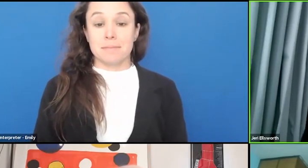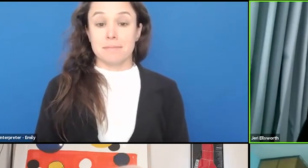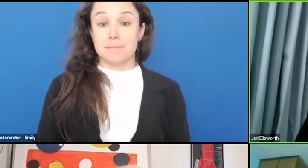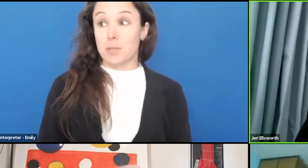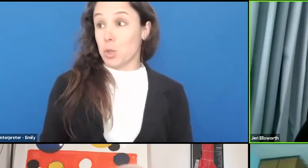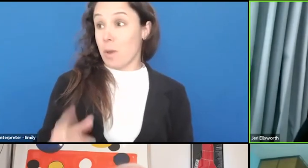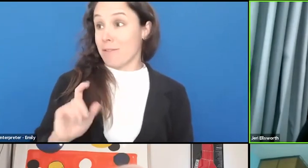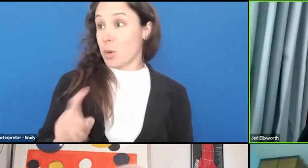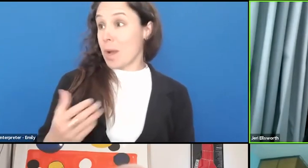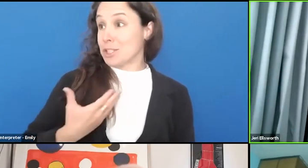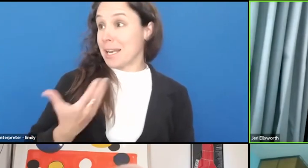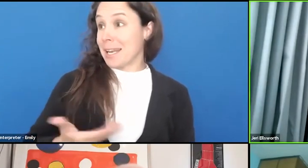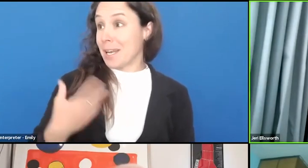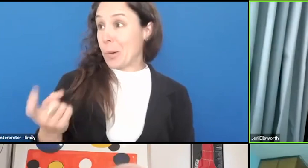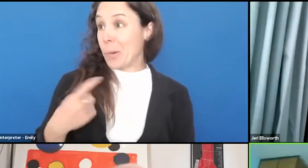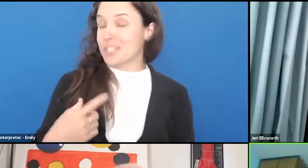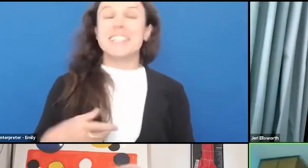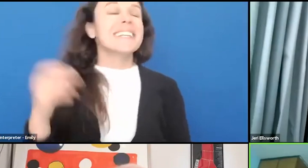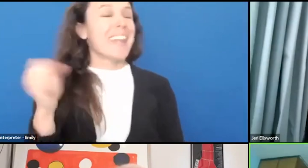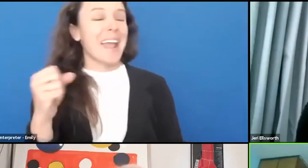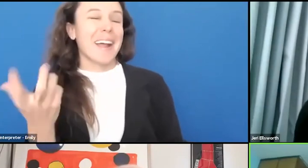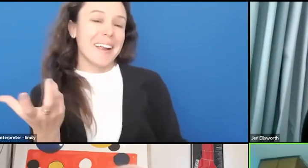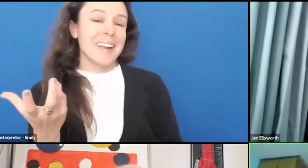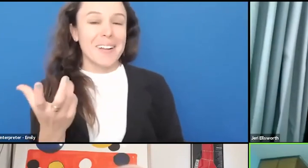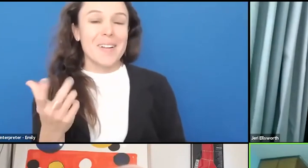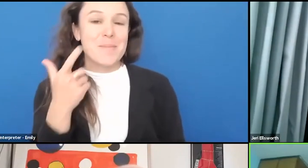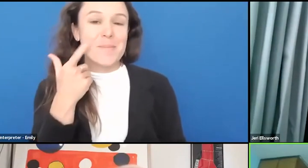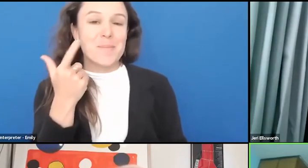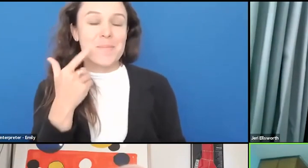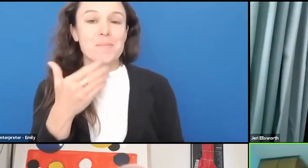Yeah I mean the question is when is it better to do things together